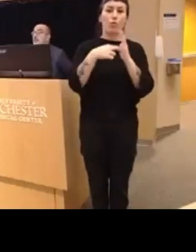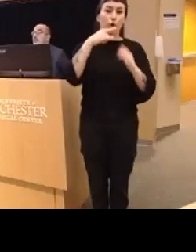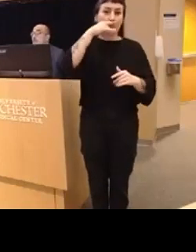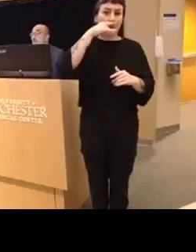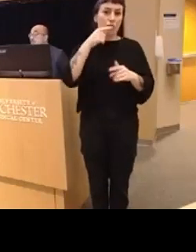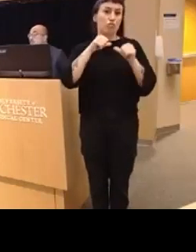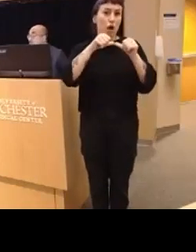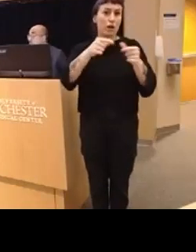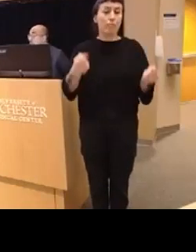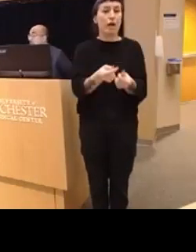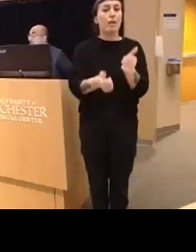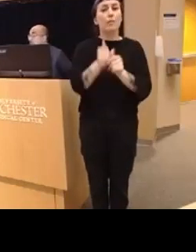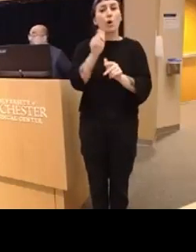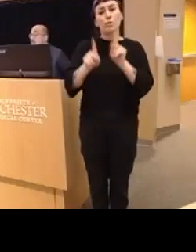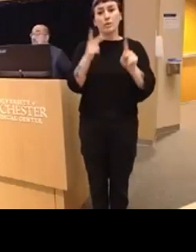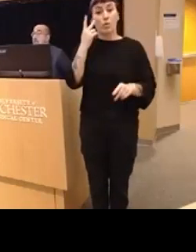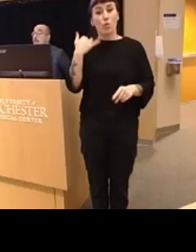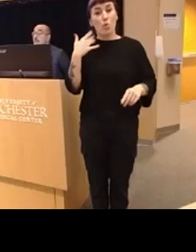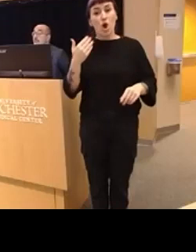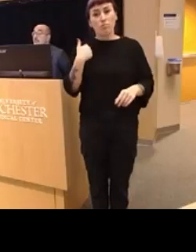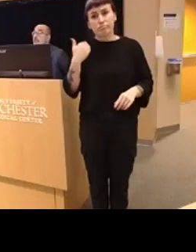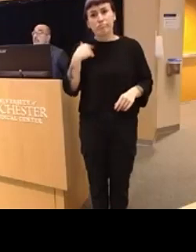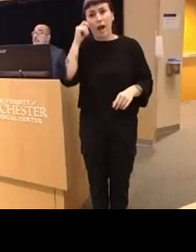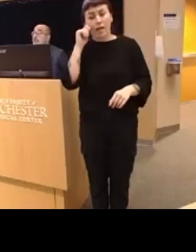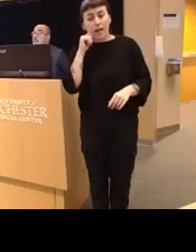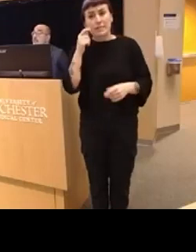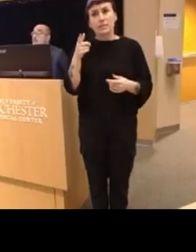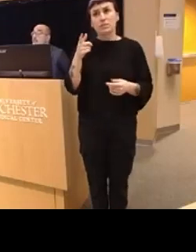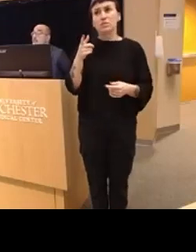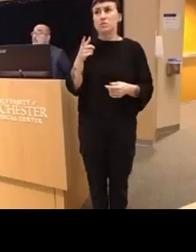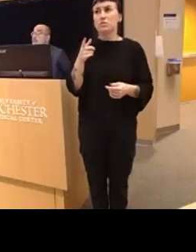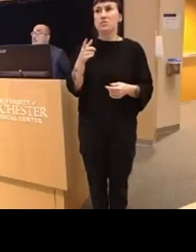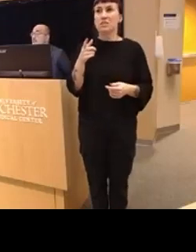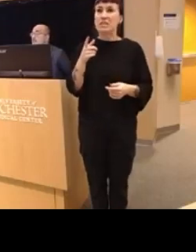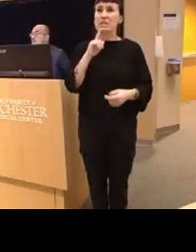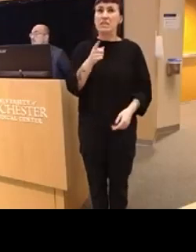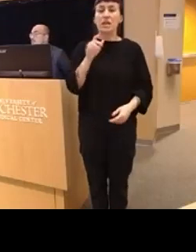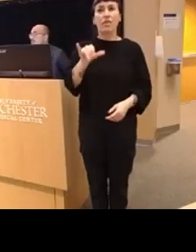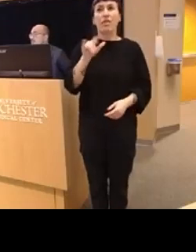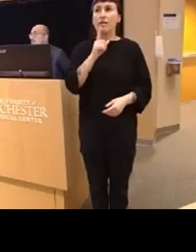uh the majority of people we see there are adolescence um and so it is is that's that's